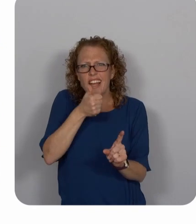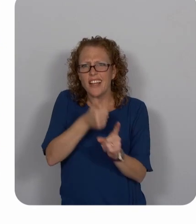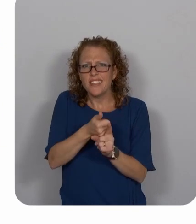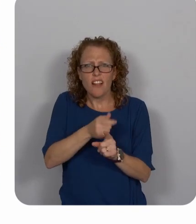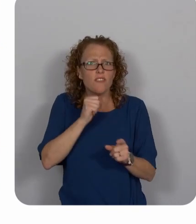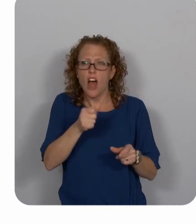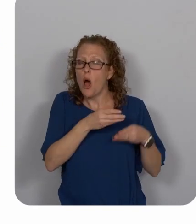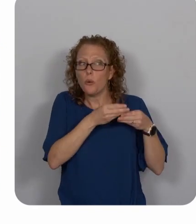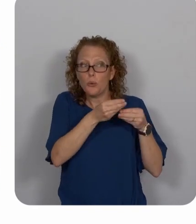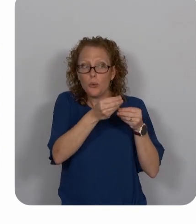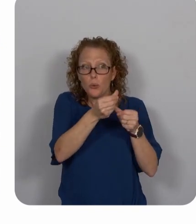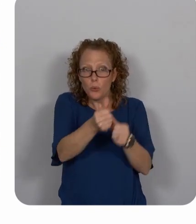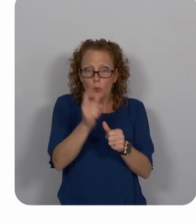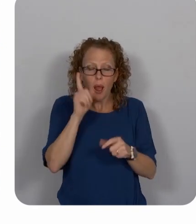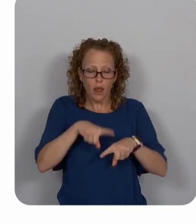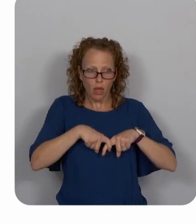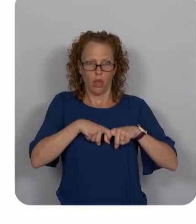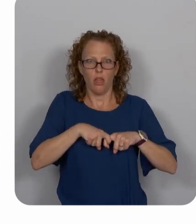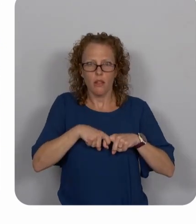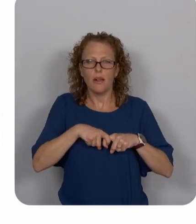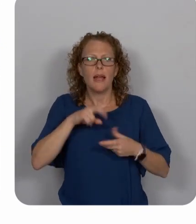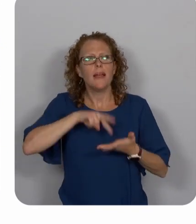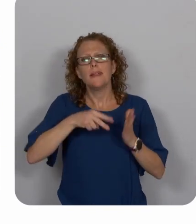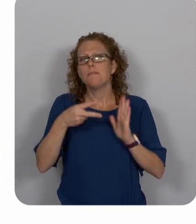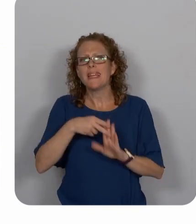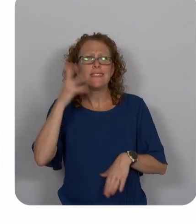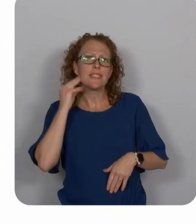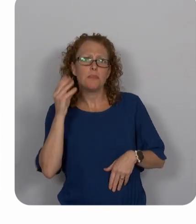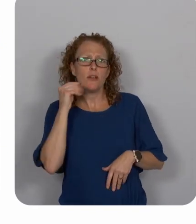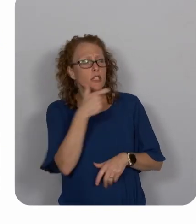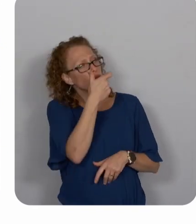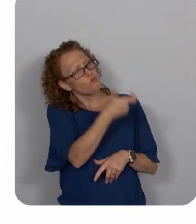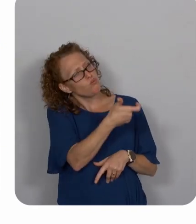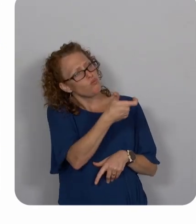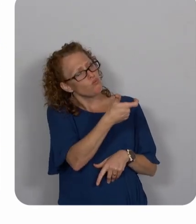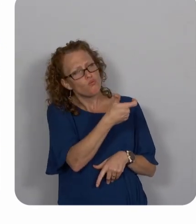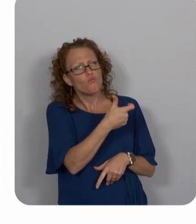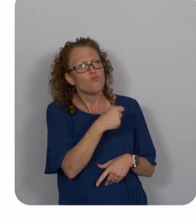And we also know that historically, working with animations in Meta Spark Studio